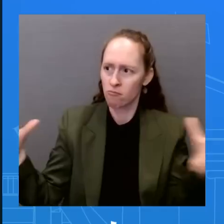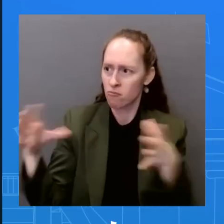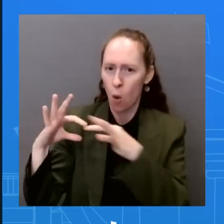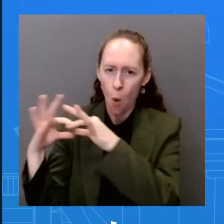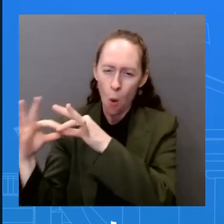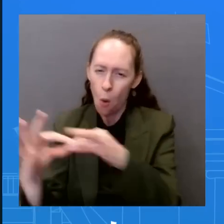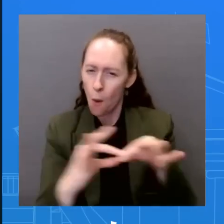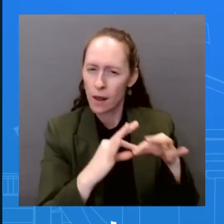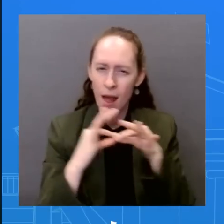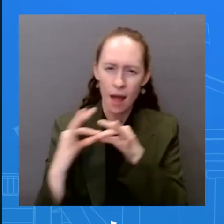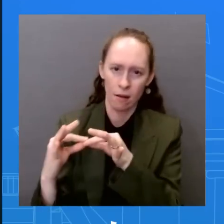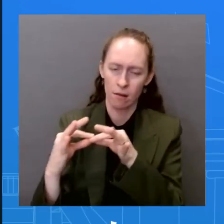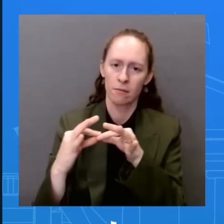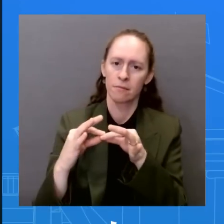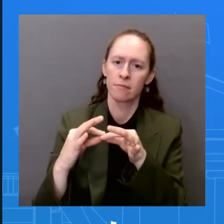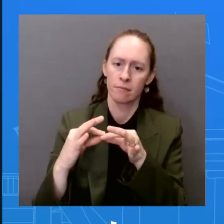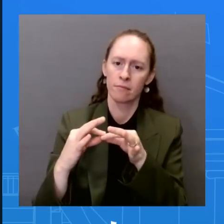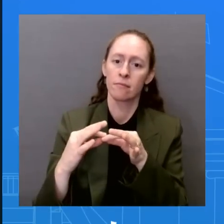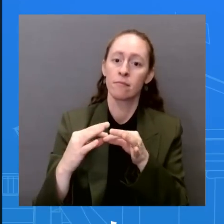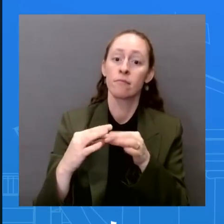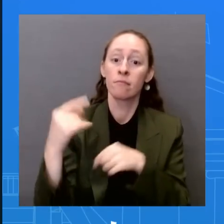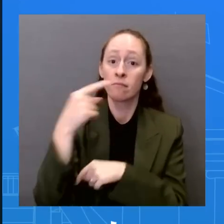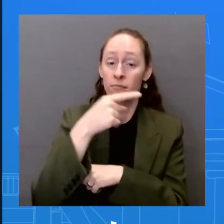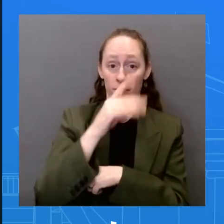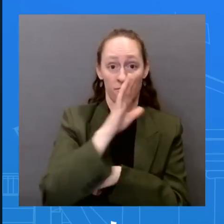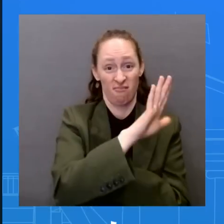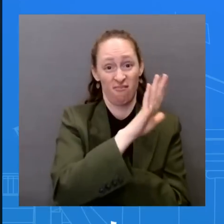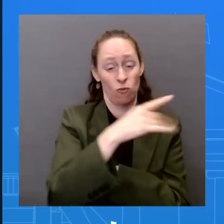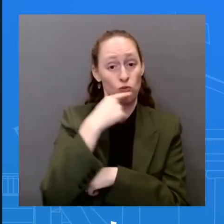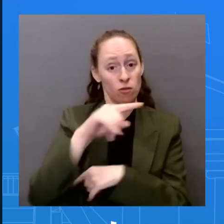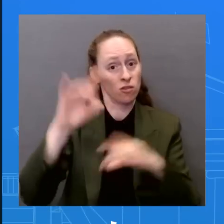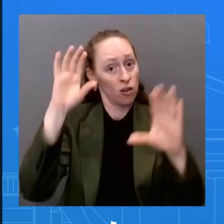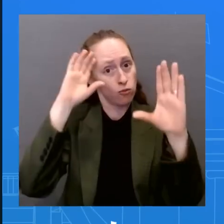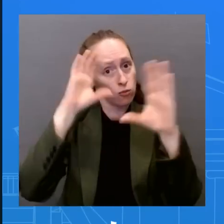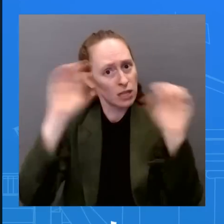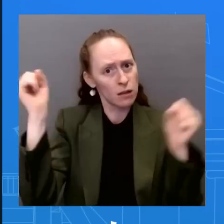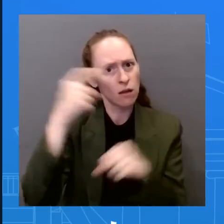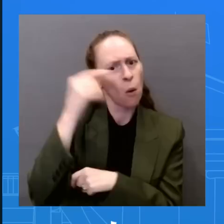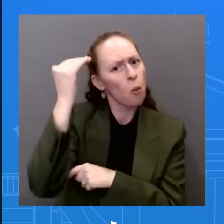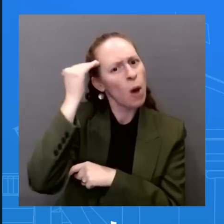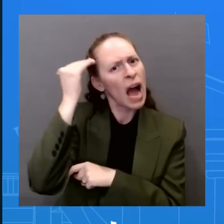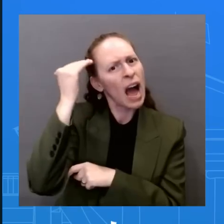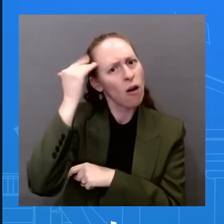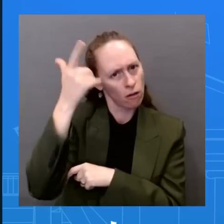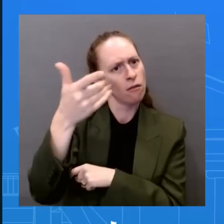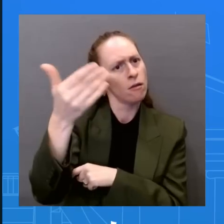are providing lists of Ukrainians to be targeted for filtration and receiving reports